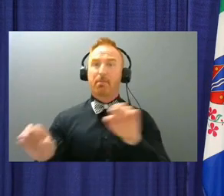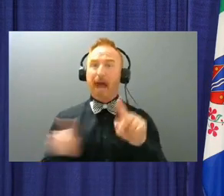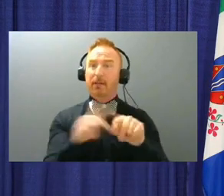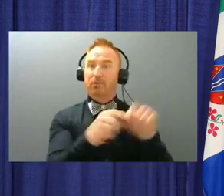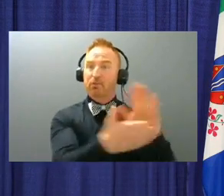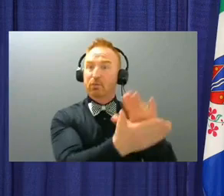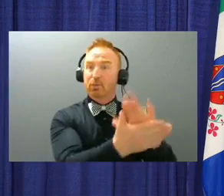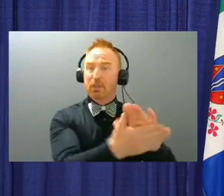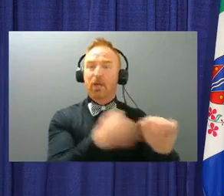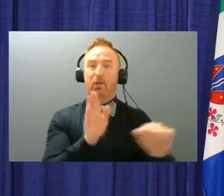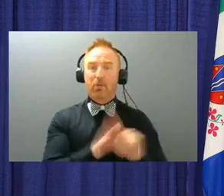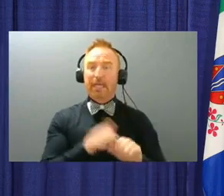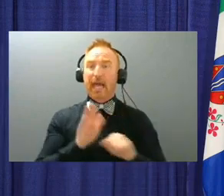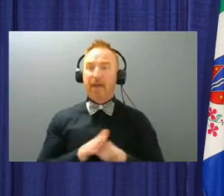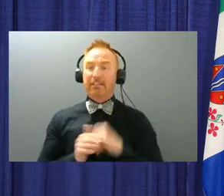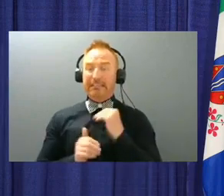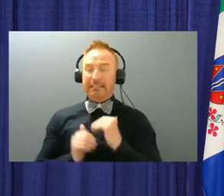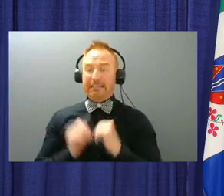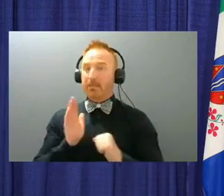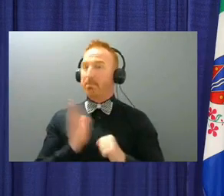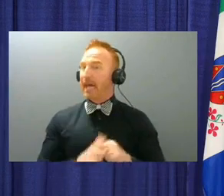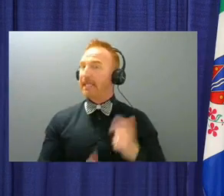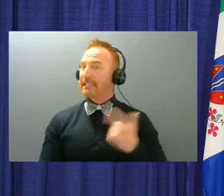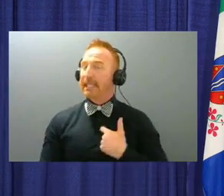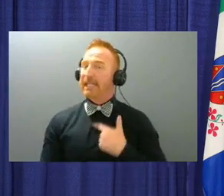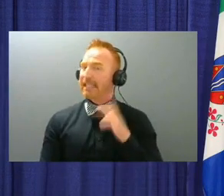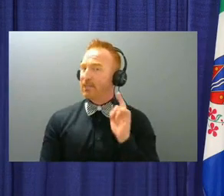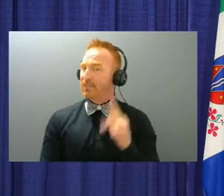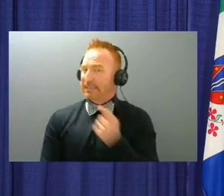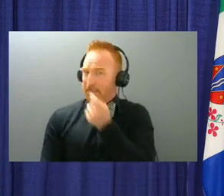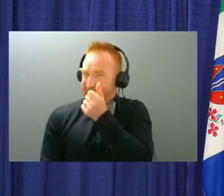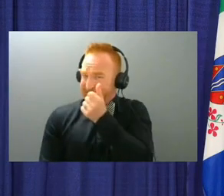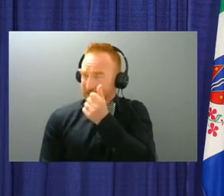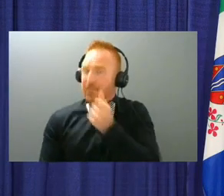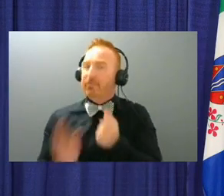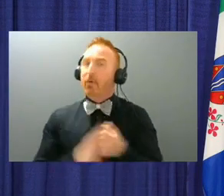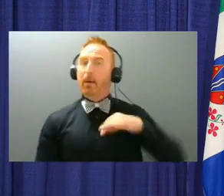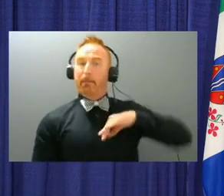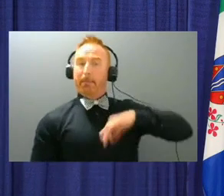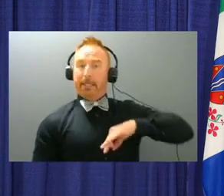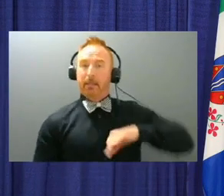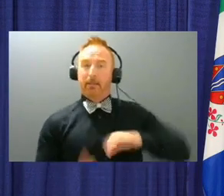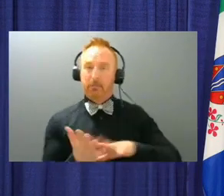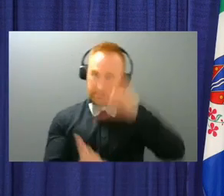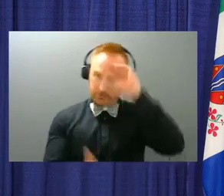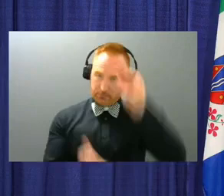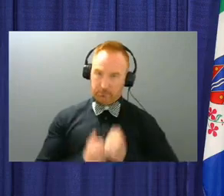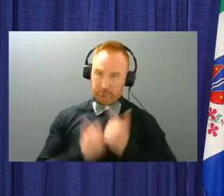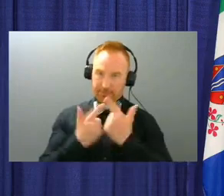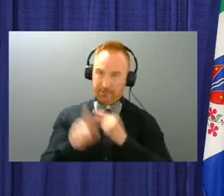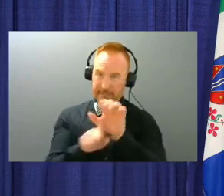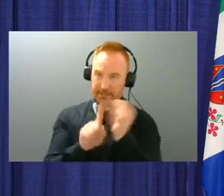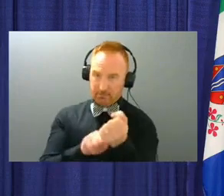in directions where we are taking a small risk for a greater good and learning to live with the situation as it is today.